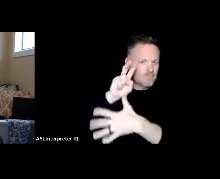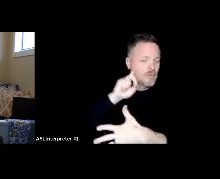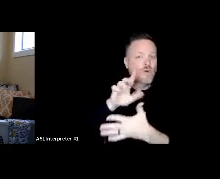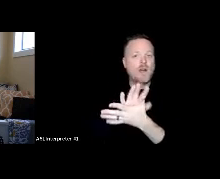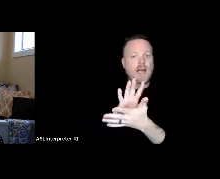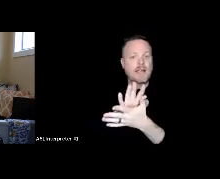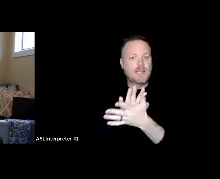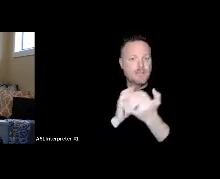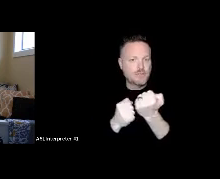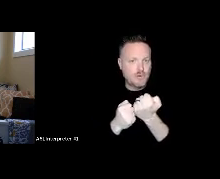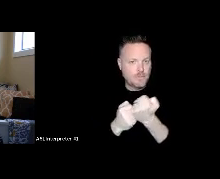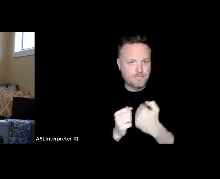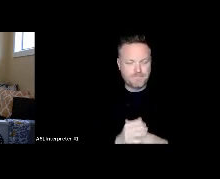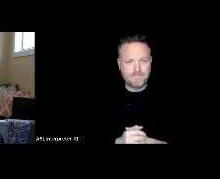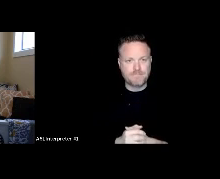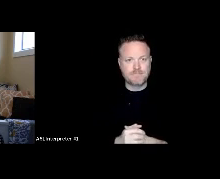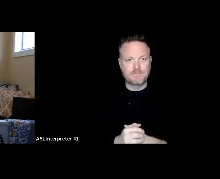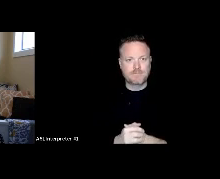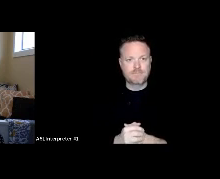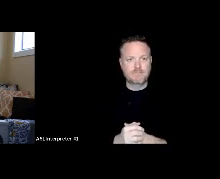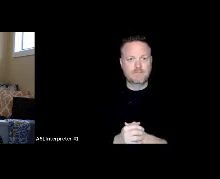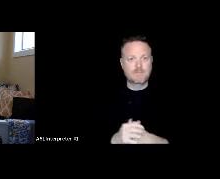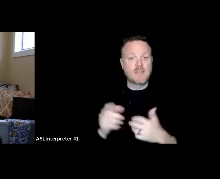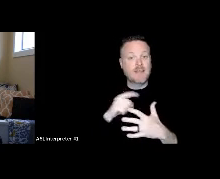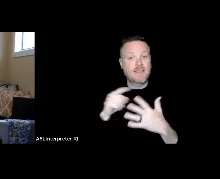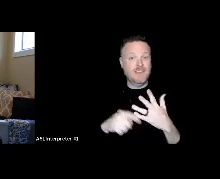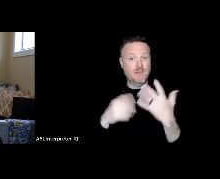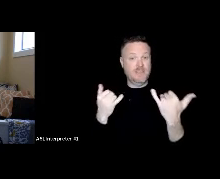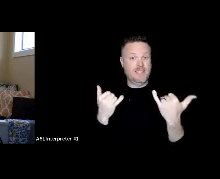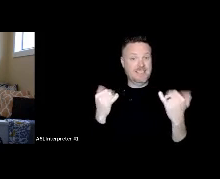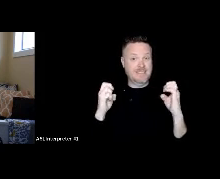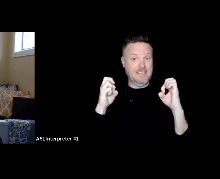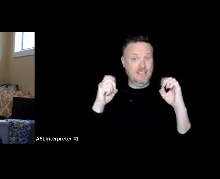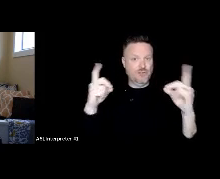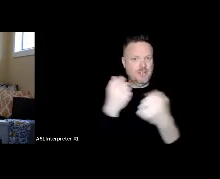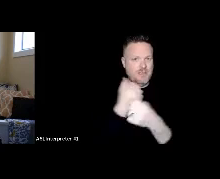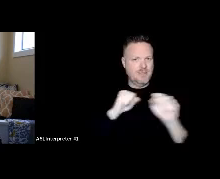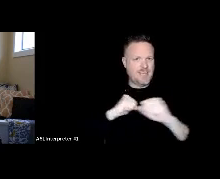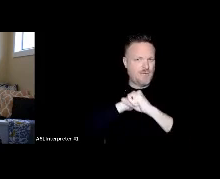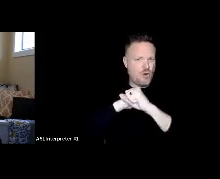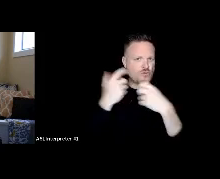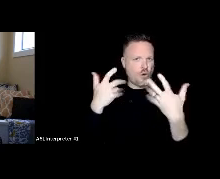These are the existing educational safeguards that are already in place in schools for